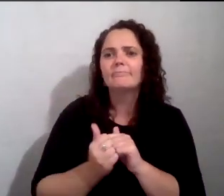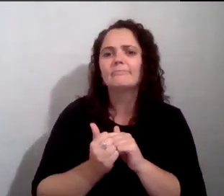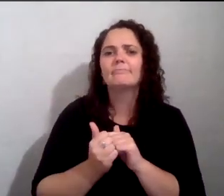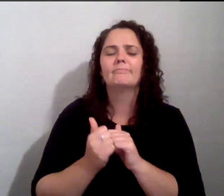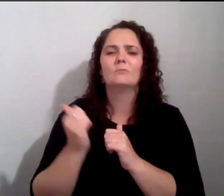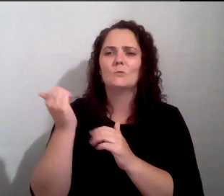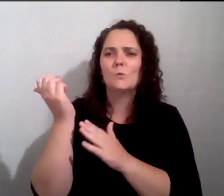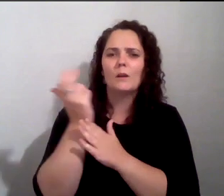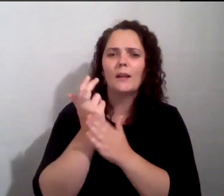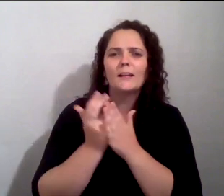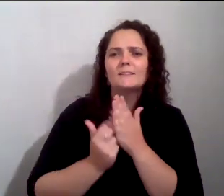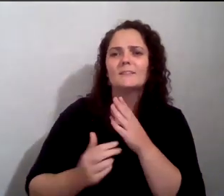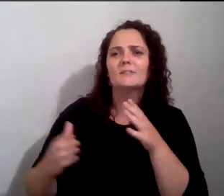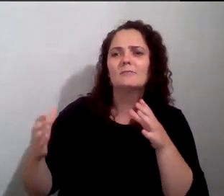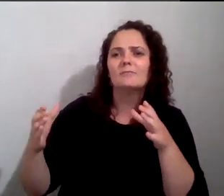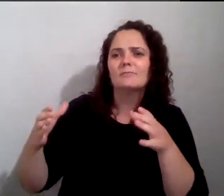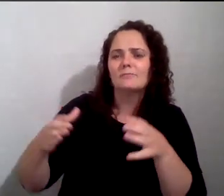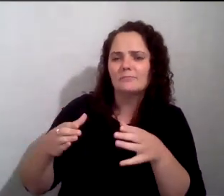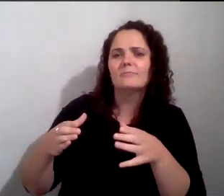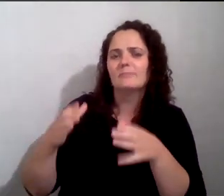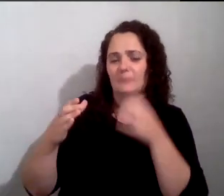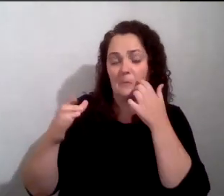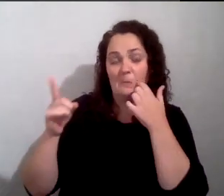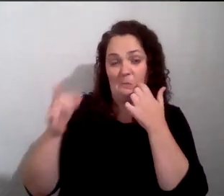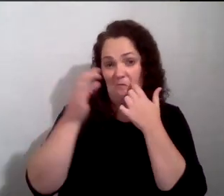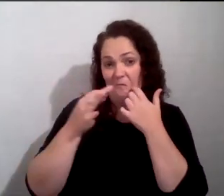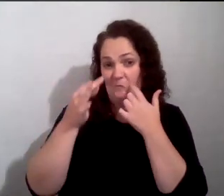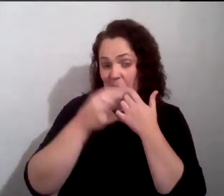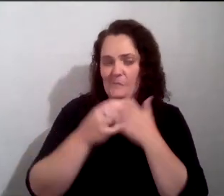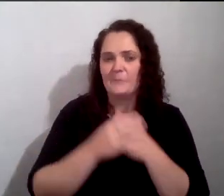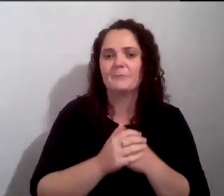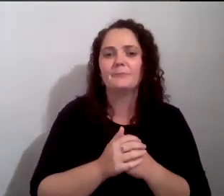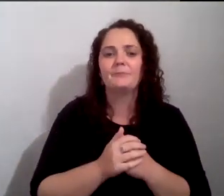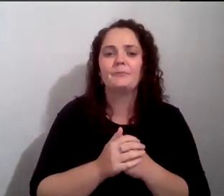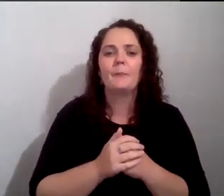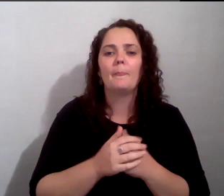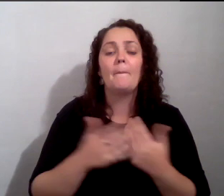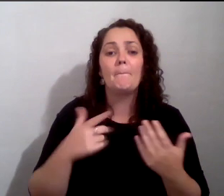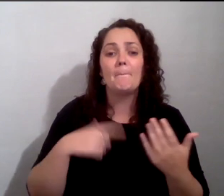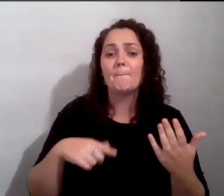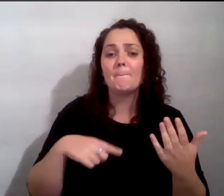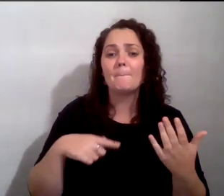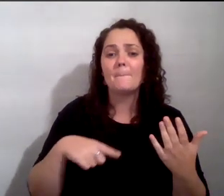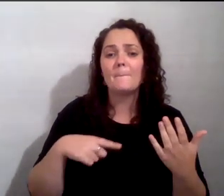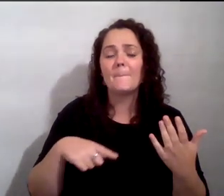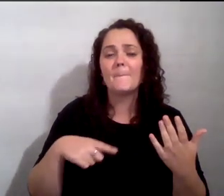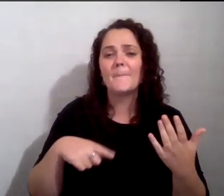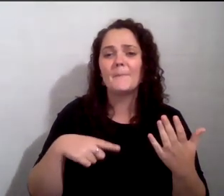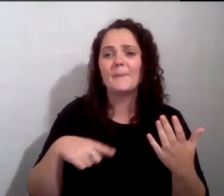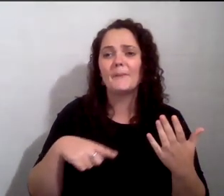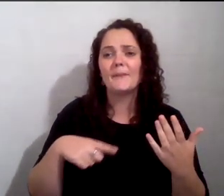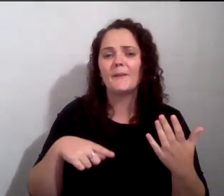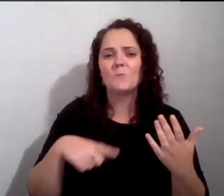Cezanne's studio at Aix-en-Provence and this is the reasoning why